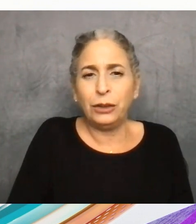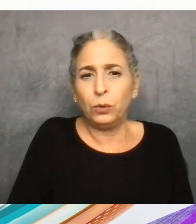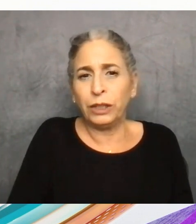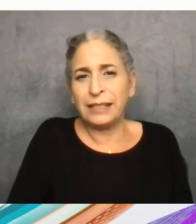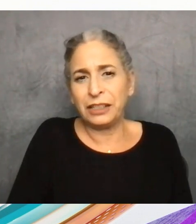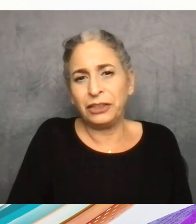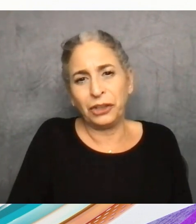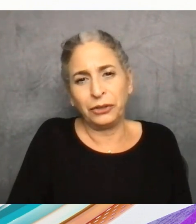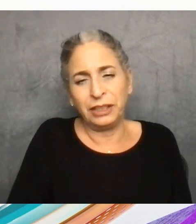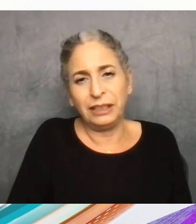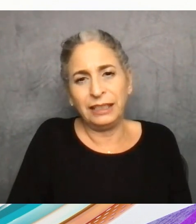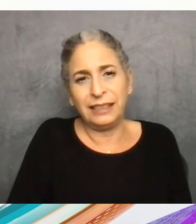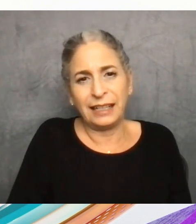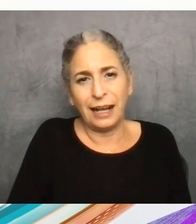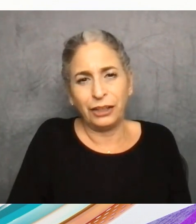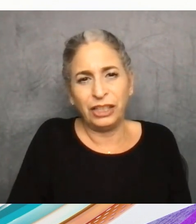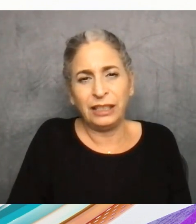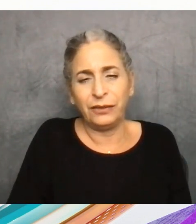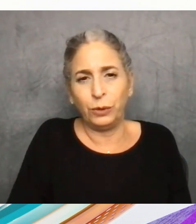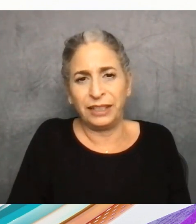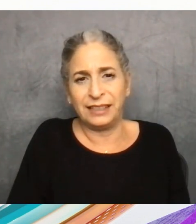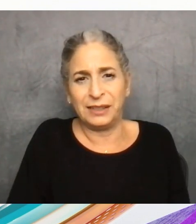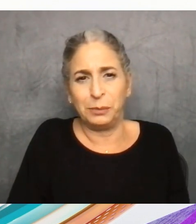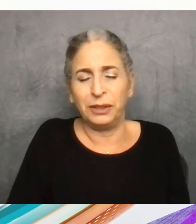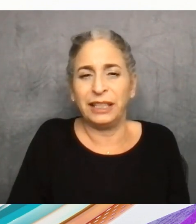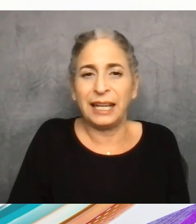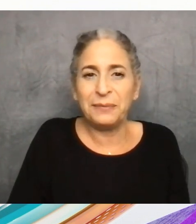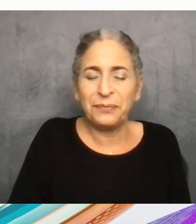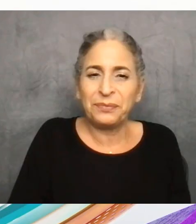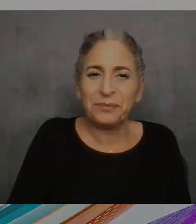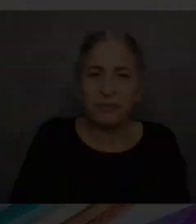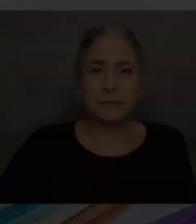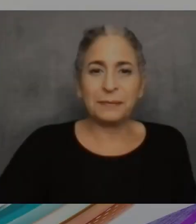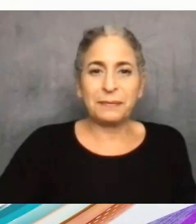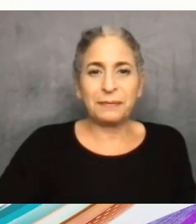I work as a consultant in technology with accessibility.